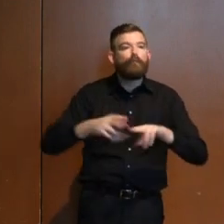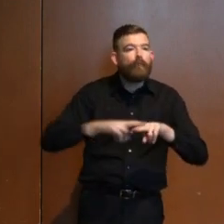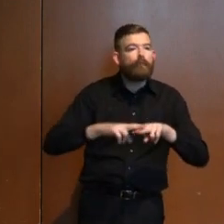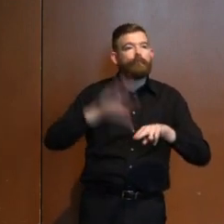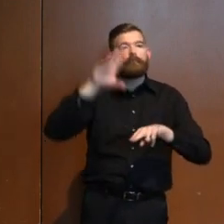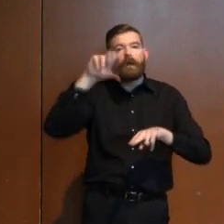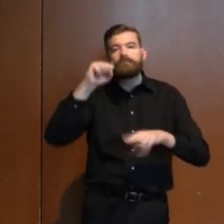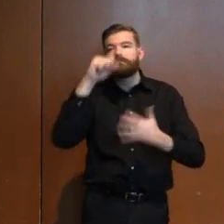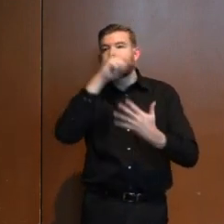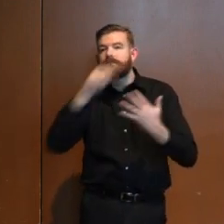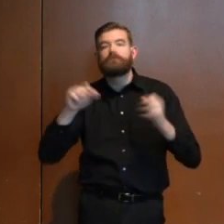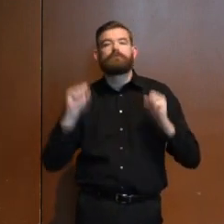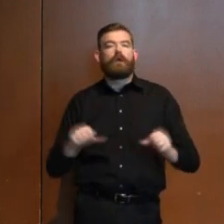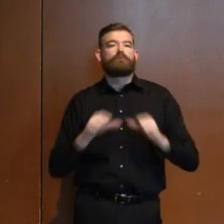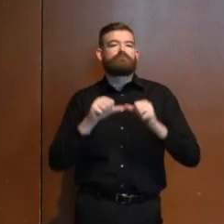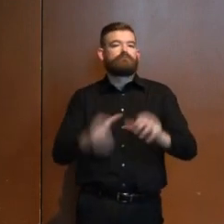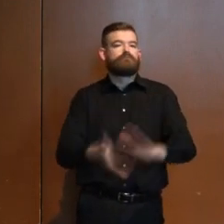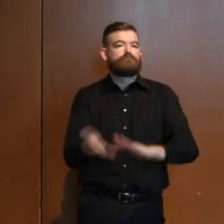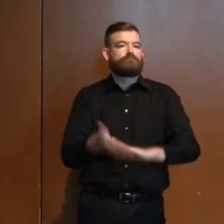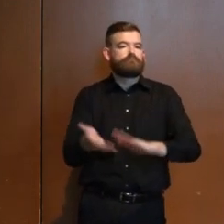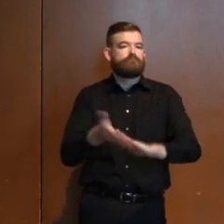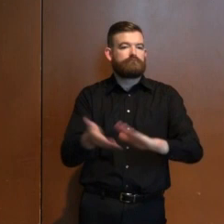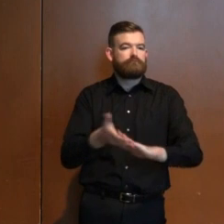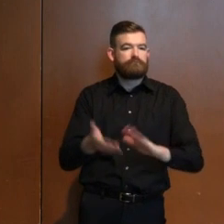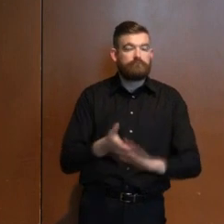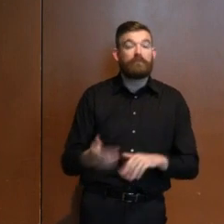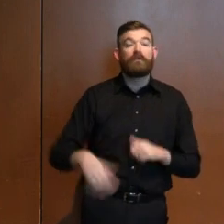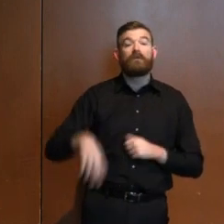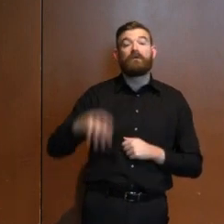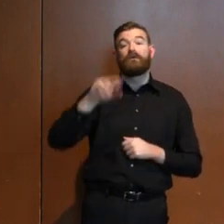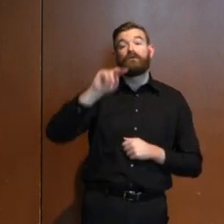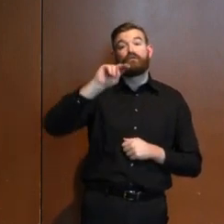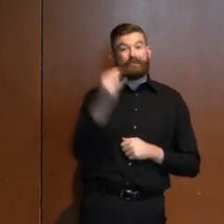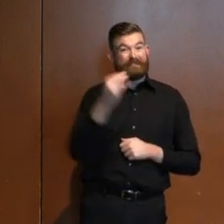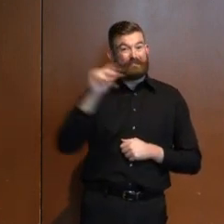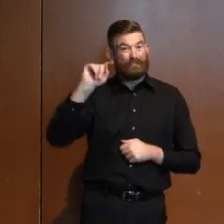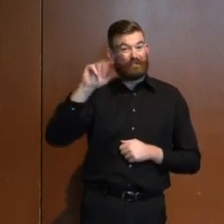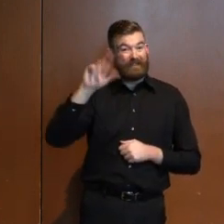TRANSPORTATION OPERATIONS FOR THOSE WHO NEED TO GET TO THEIR JOBS. N.J.